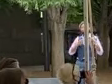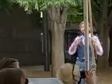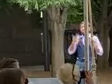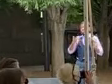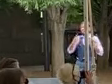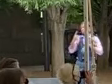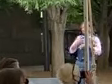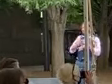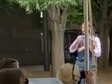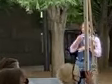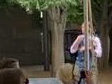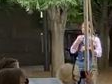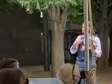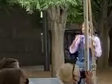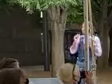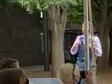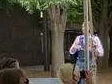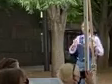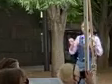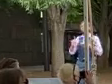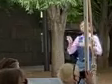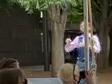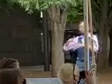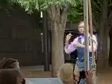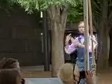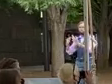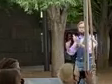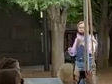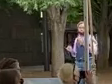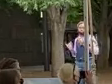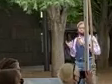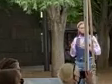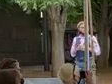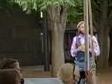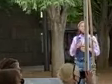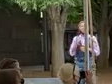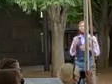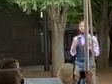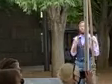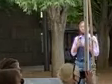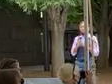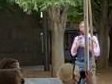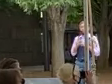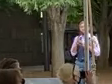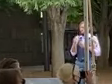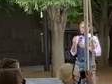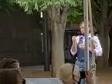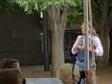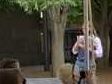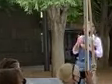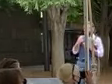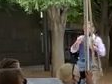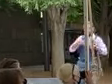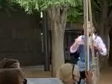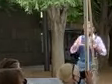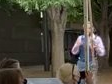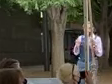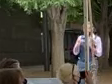I would again be able to, X, Y, and Z, and then they challenged me to do things I have not done before, like marathons.